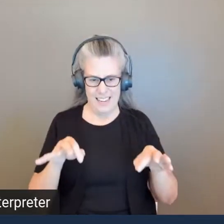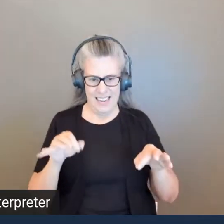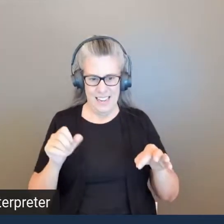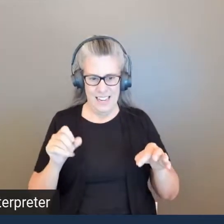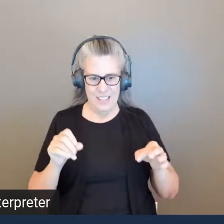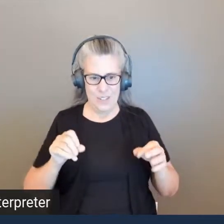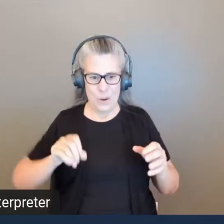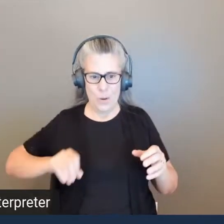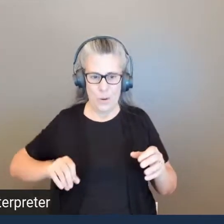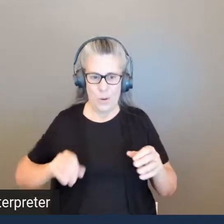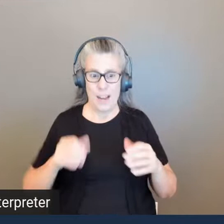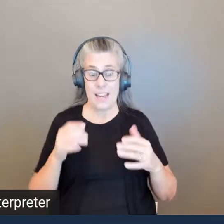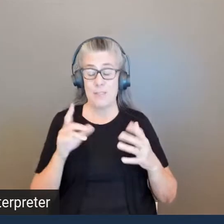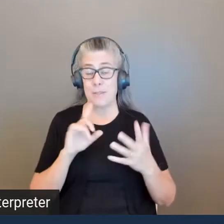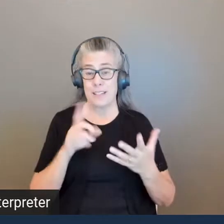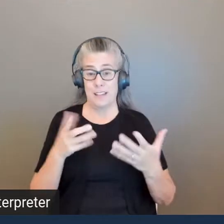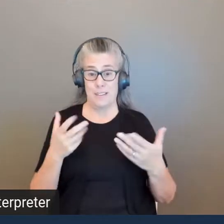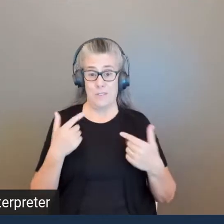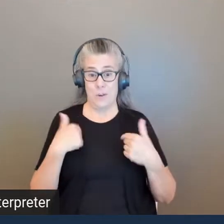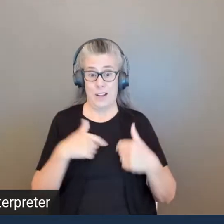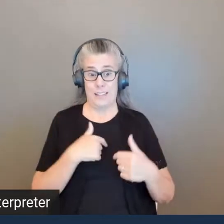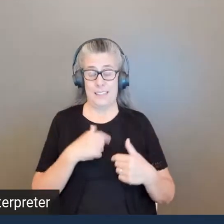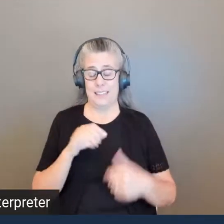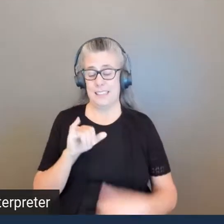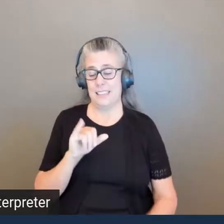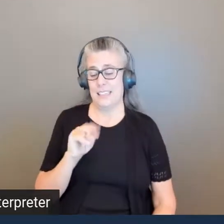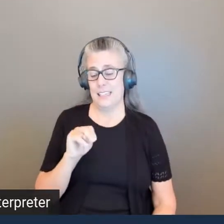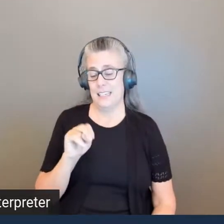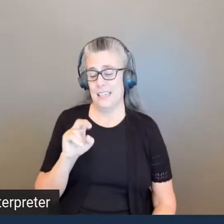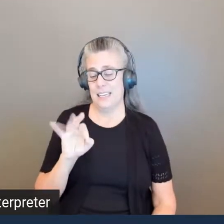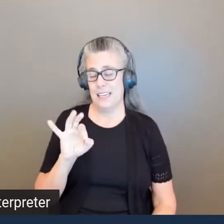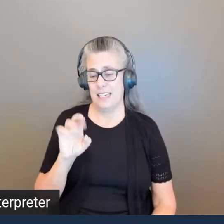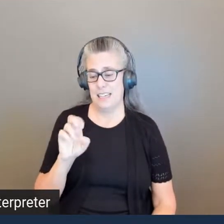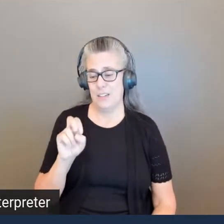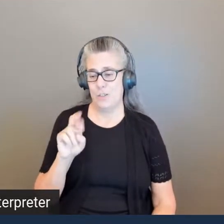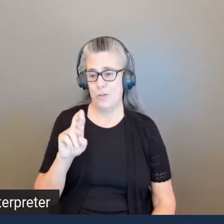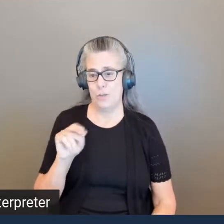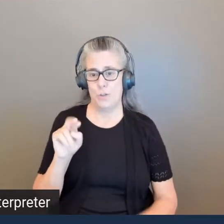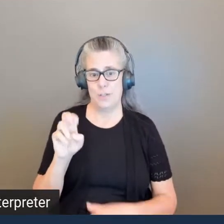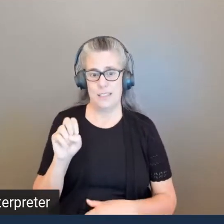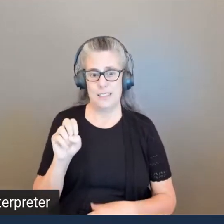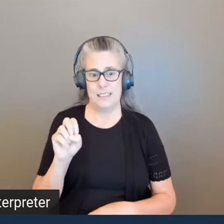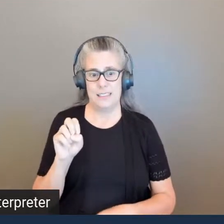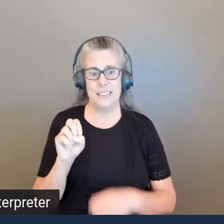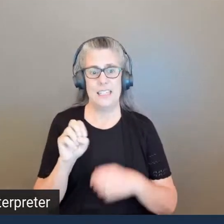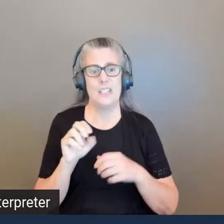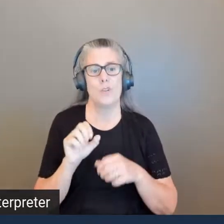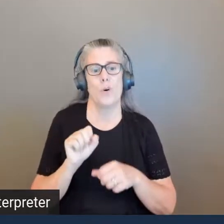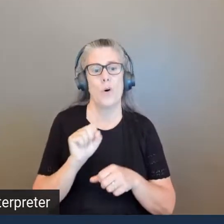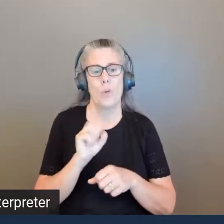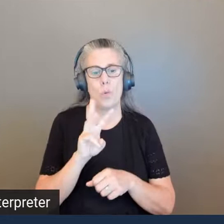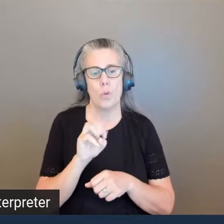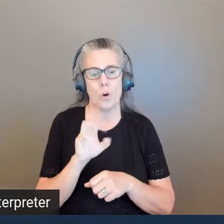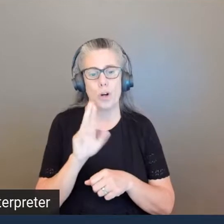So essentially inference is the section of the workflow where you've built your model, you have trained it, you've tuned it.